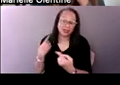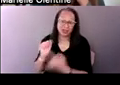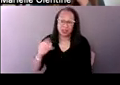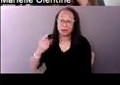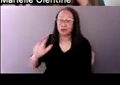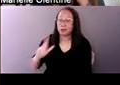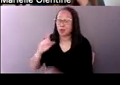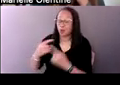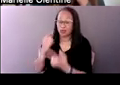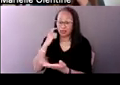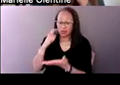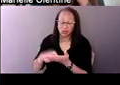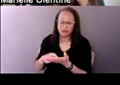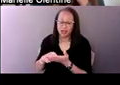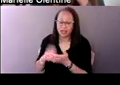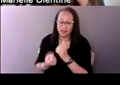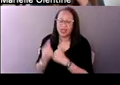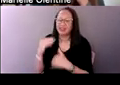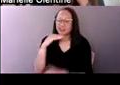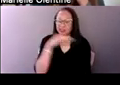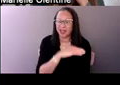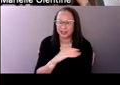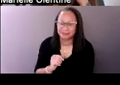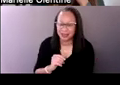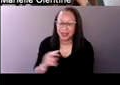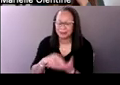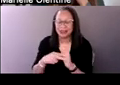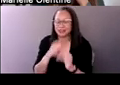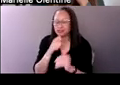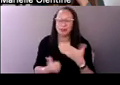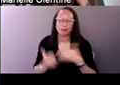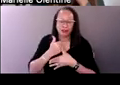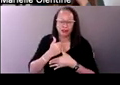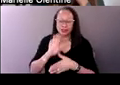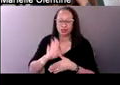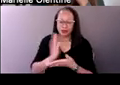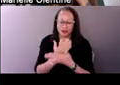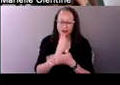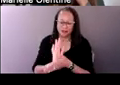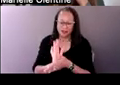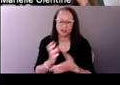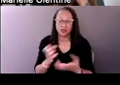can -- what I'm sensing from this question that's not mentioned here is there's going to be a deadline to